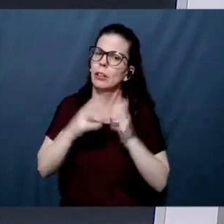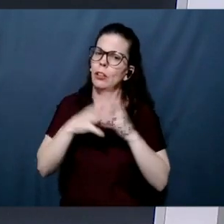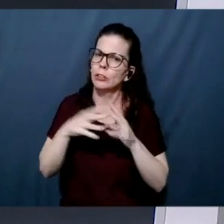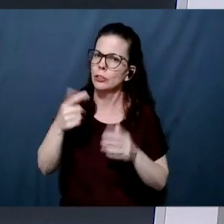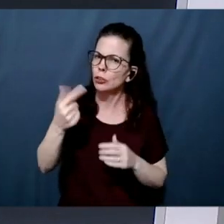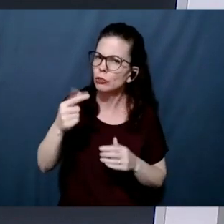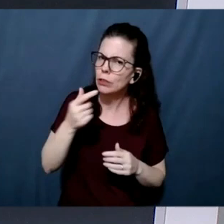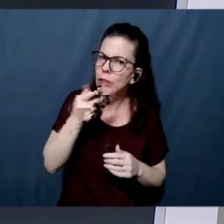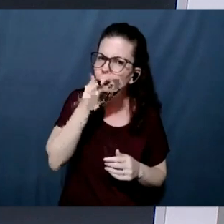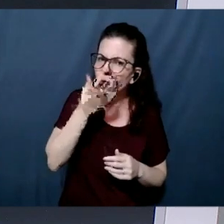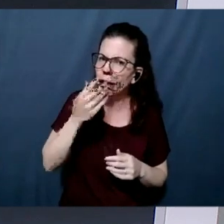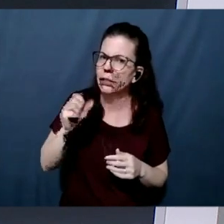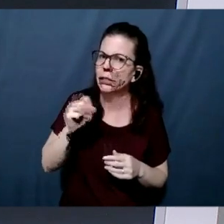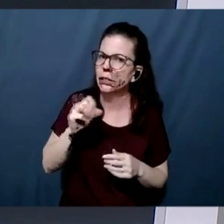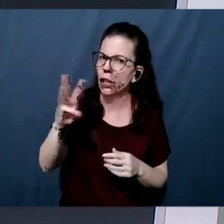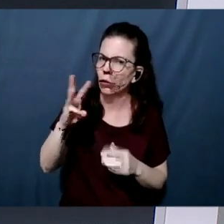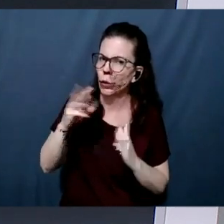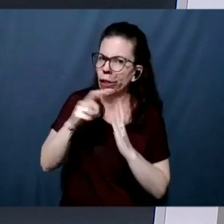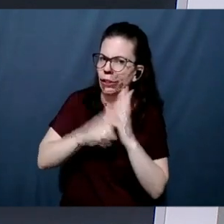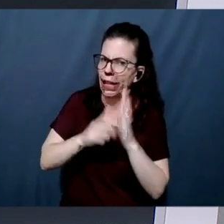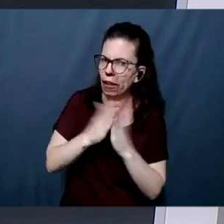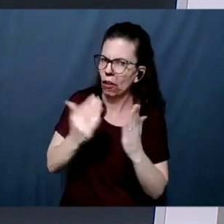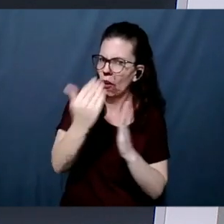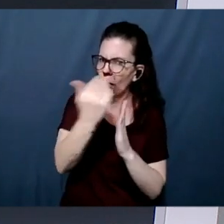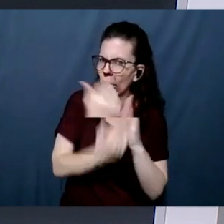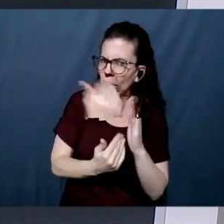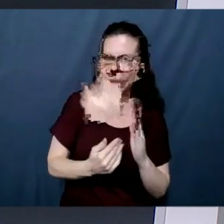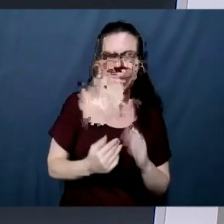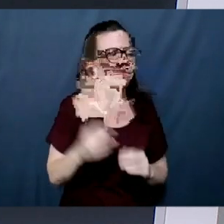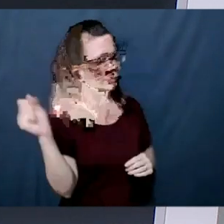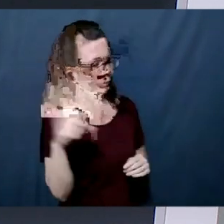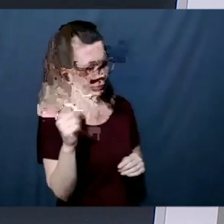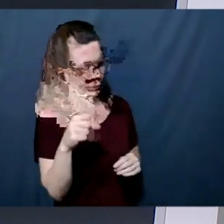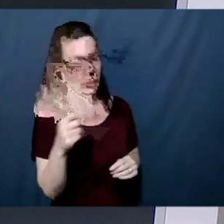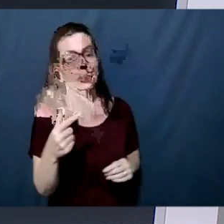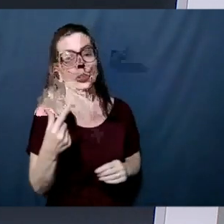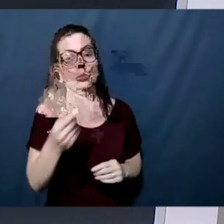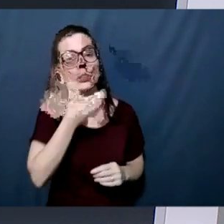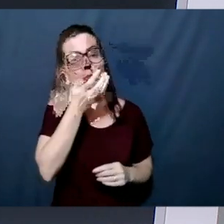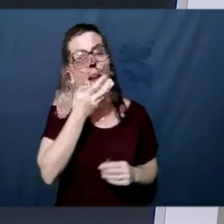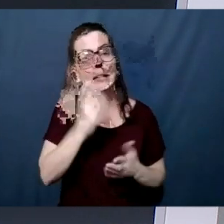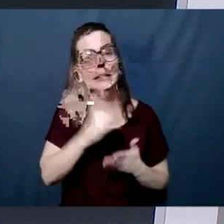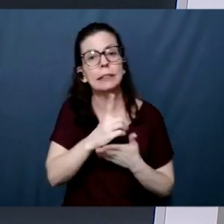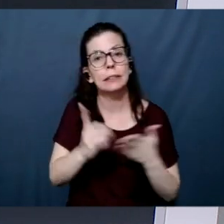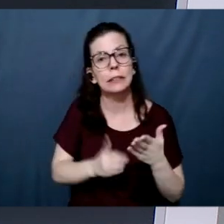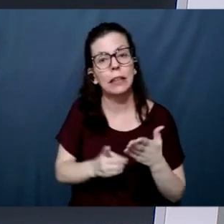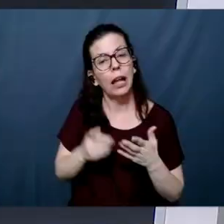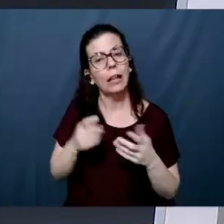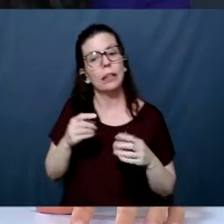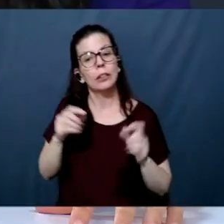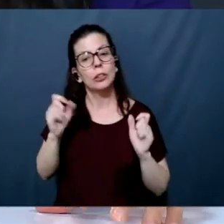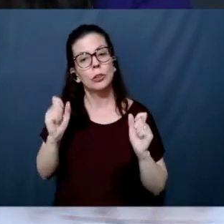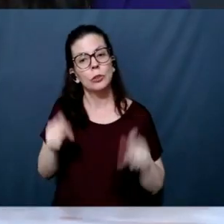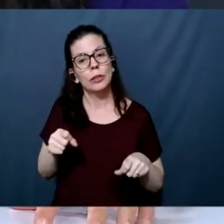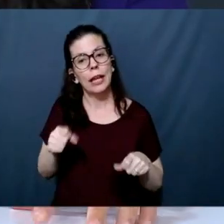Yeah. So the Greengrass is designed in such a way that you can have, it can run on the device and support